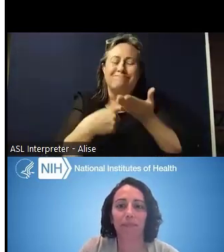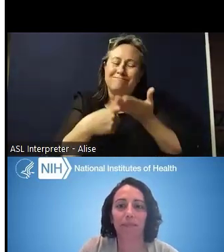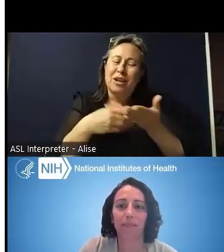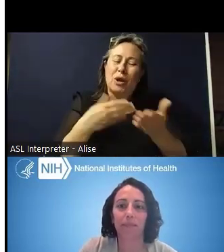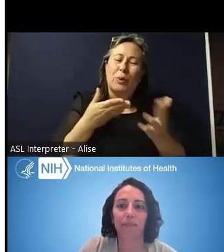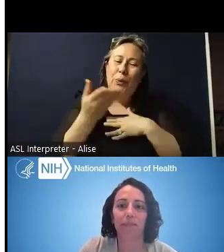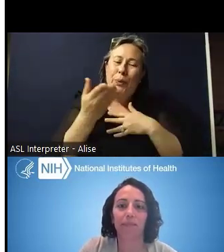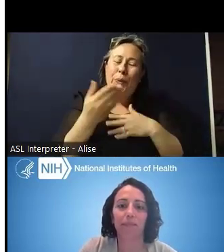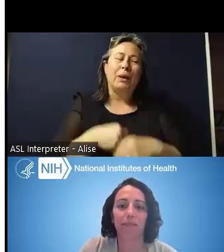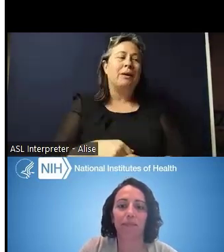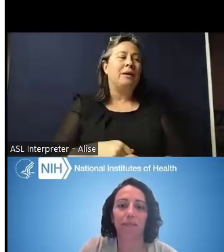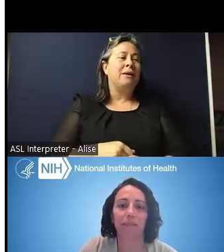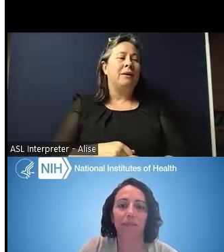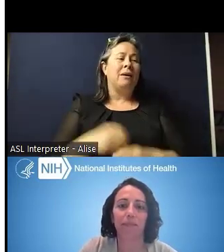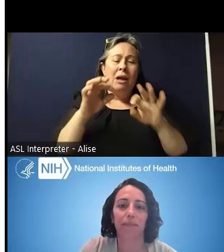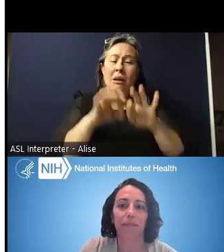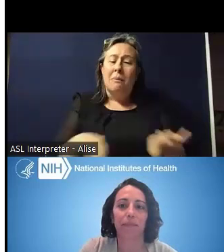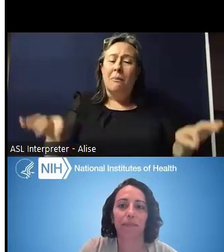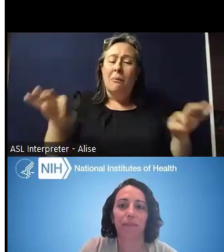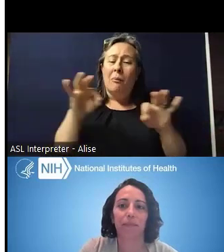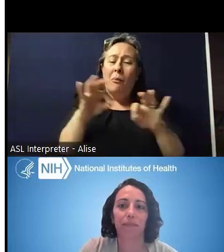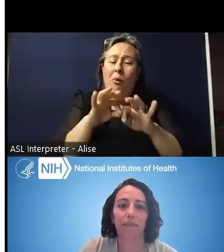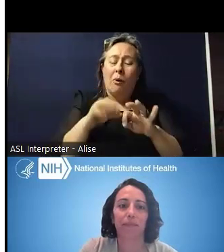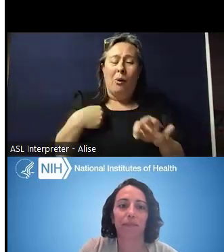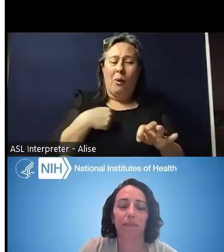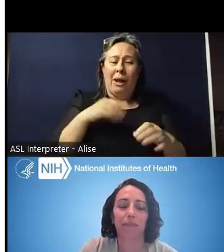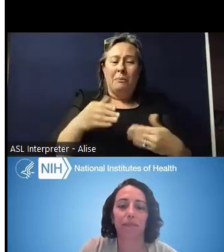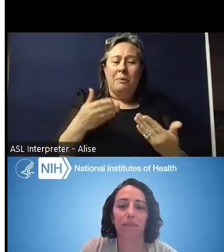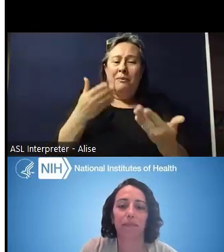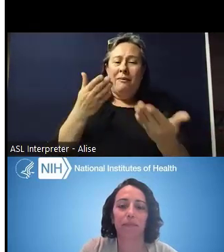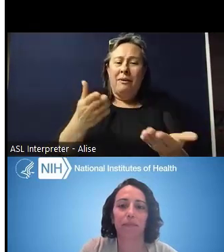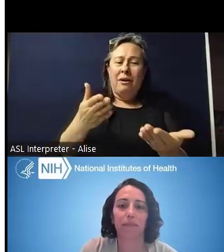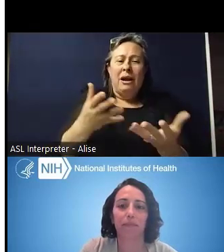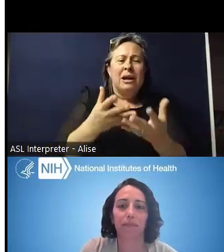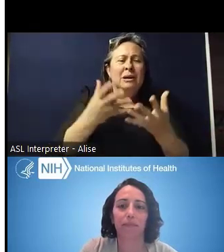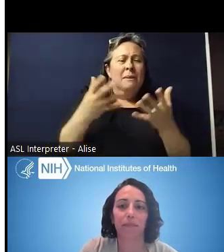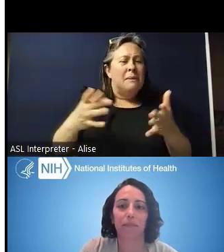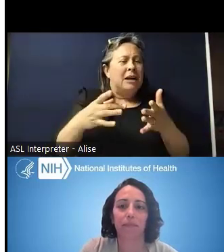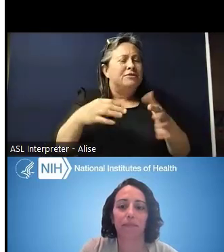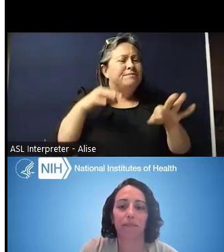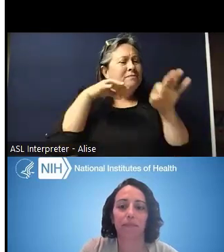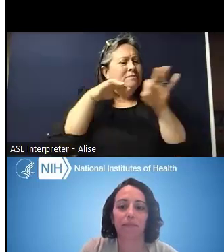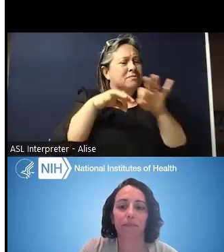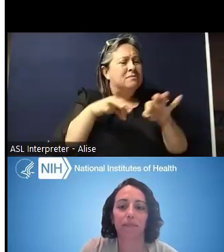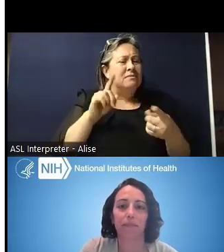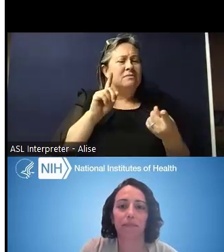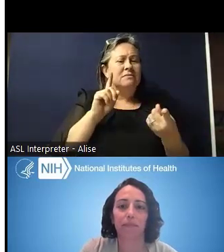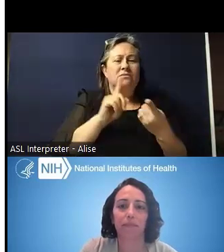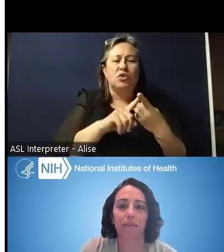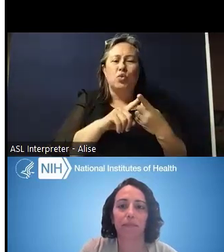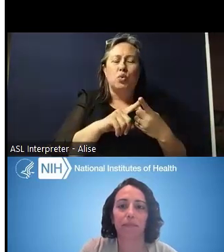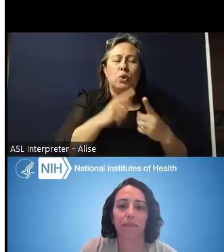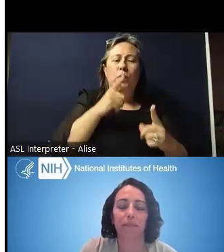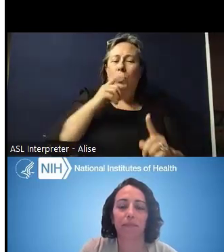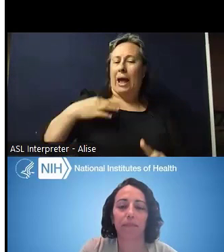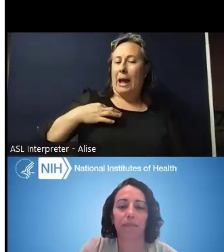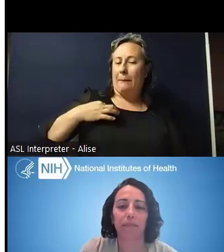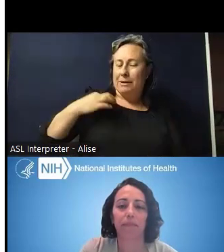It's very important to us that we provide as much guidance as we can to our applicants and our recipient community